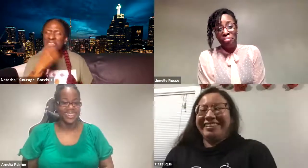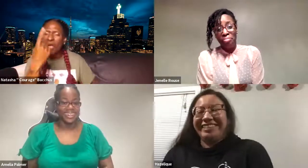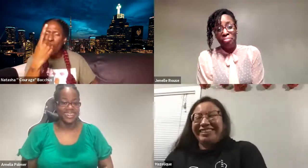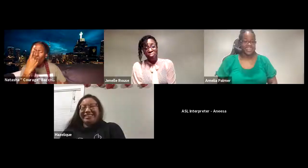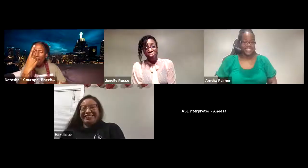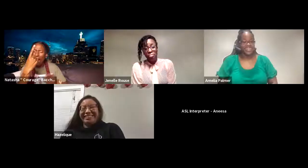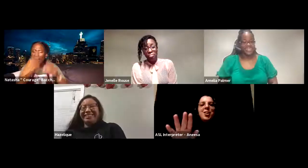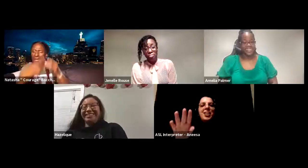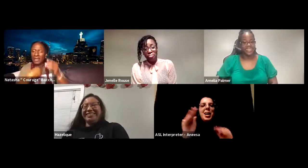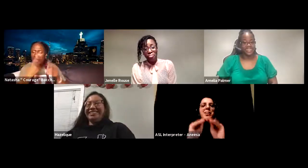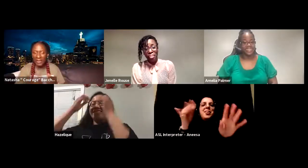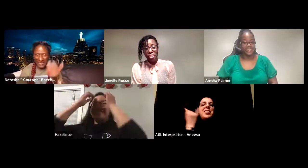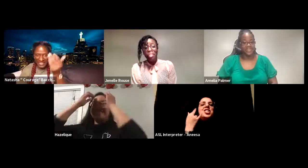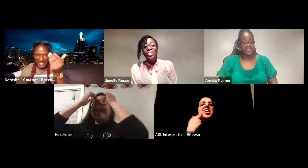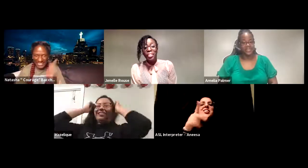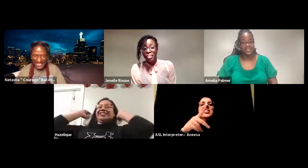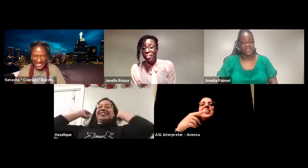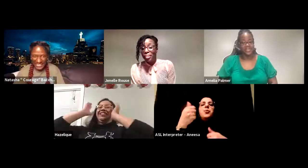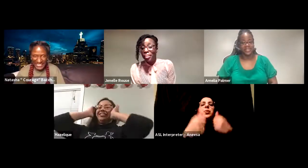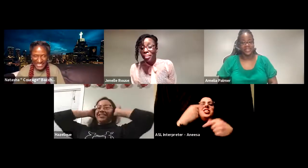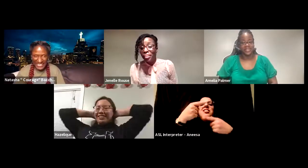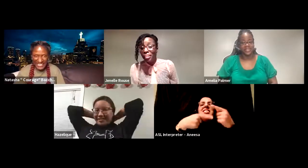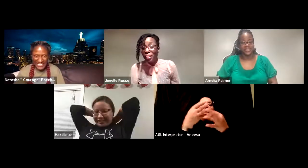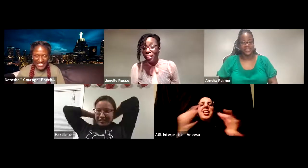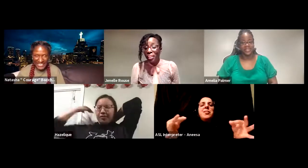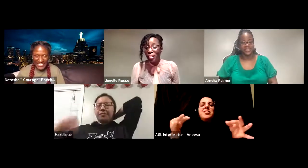also-- [interpreter clarifying] sorry i'm gonna clarify. Jenelle you said which sign language?